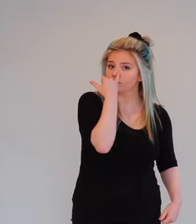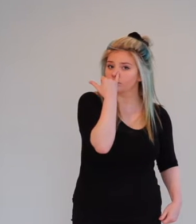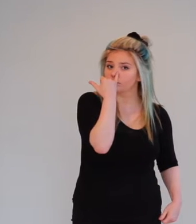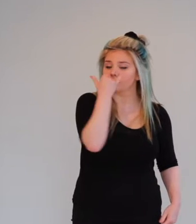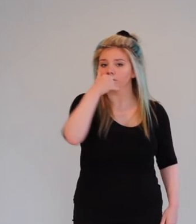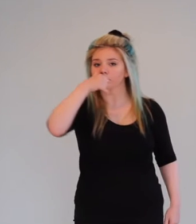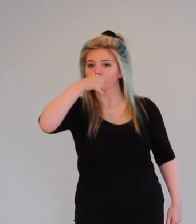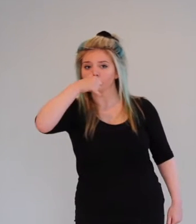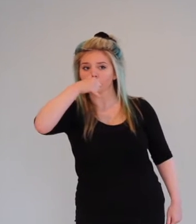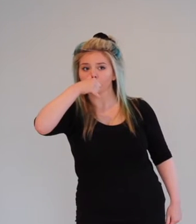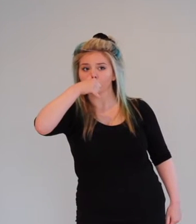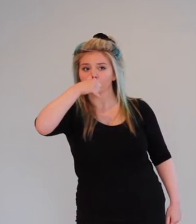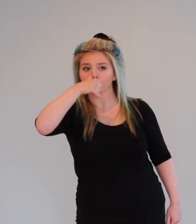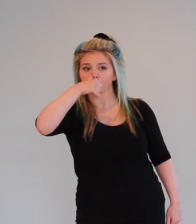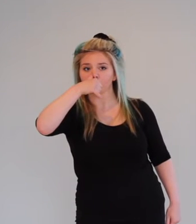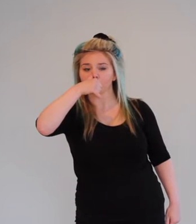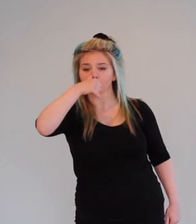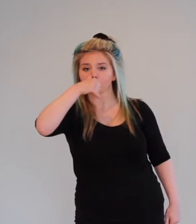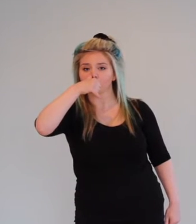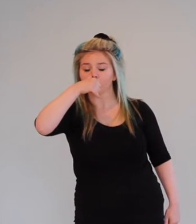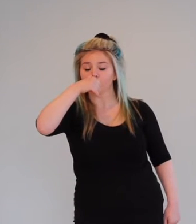and we'll start by breathing through both nostrils together